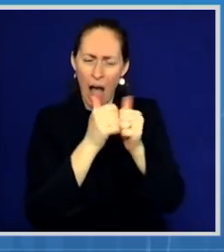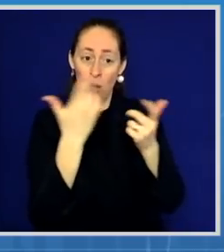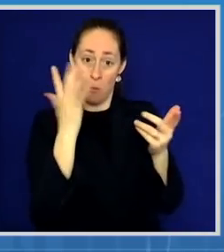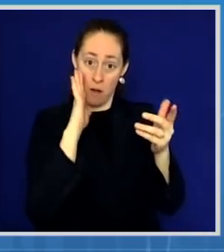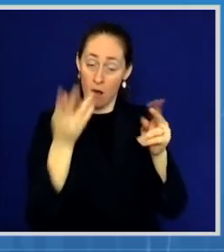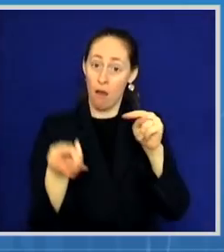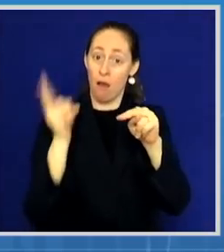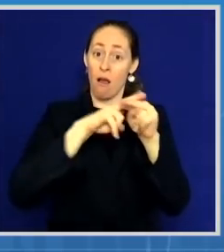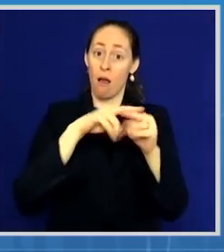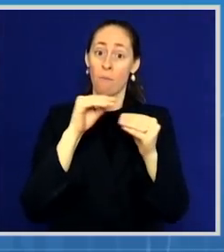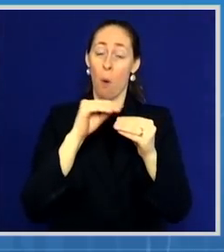Mr. Zients: Dr. Murthy?